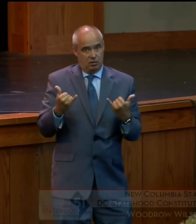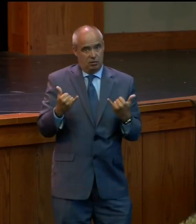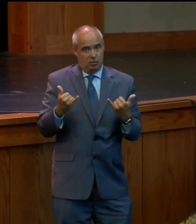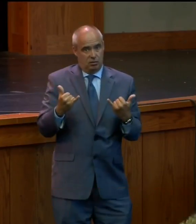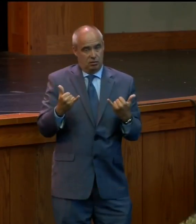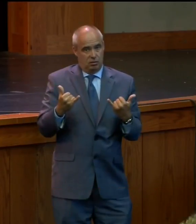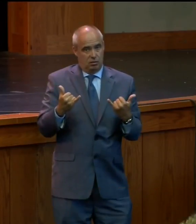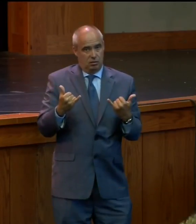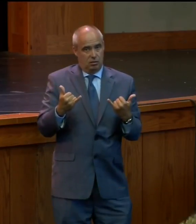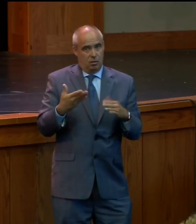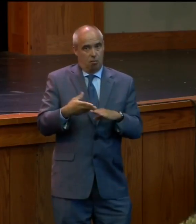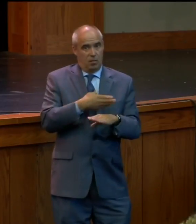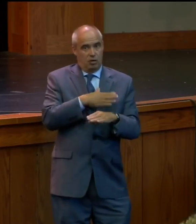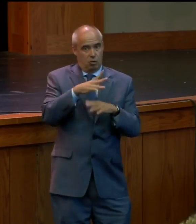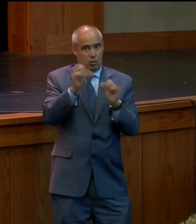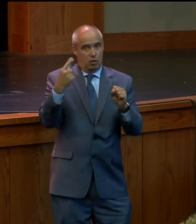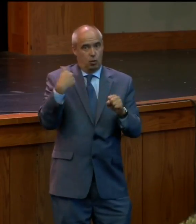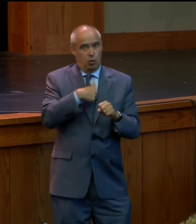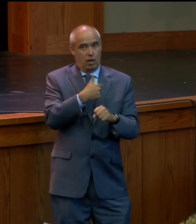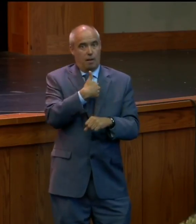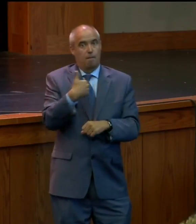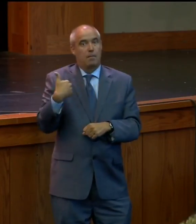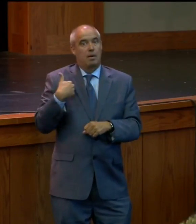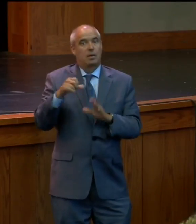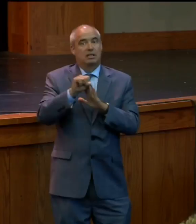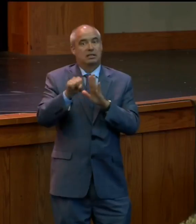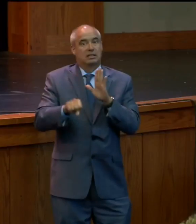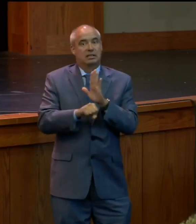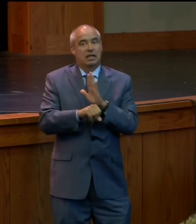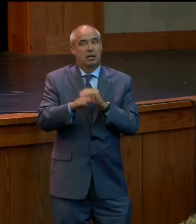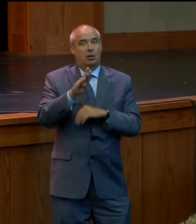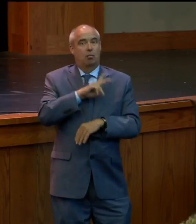AND BECAUSE WE ARE MEMBERS OF A STATE BOARD, WE HAVE ALL THE